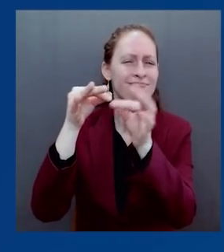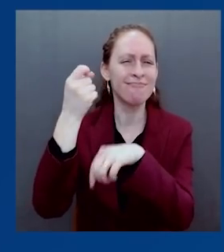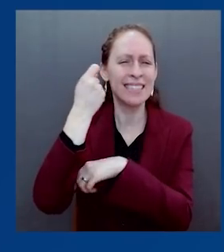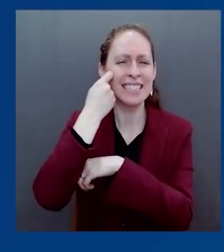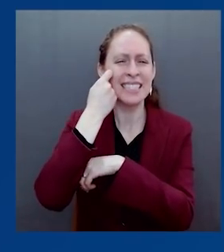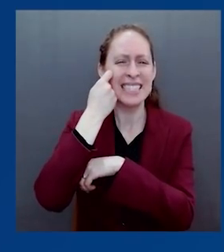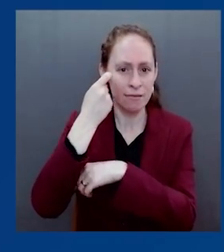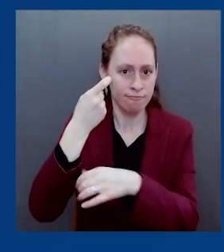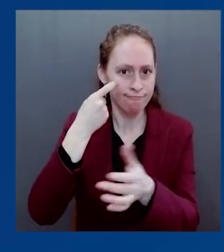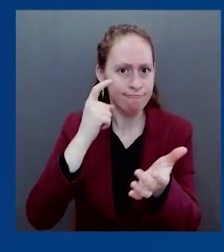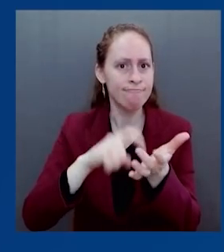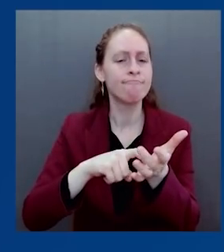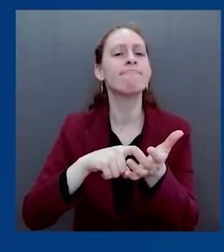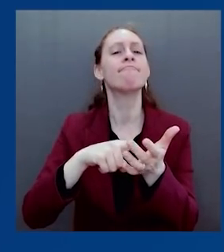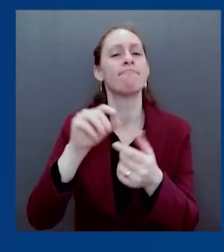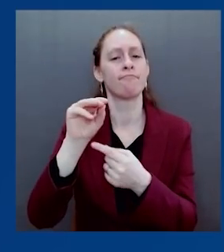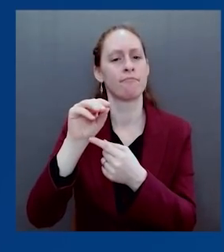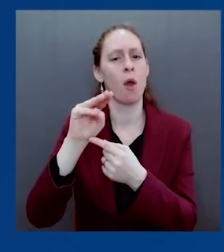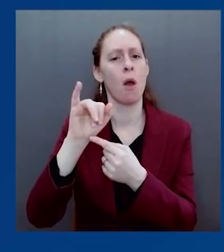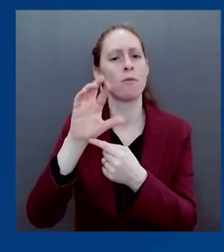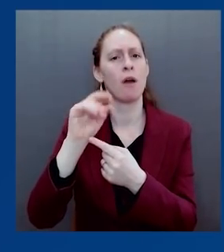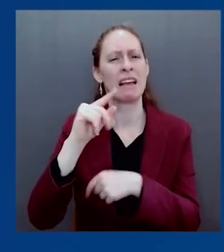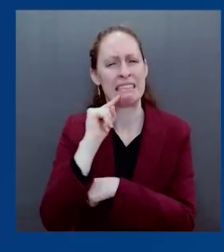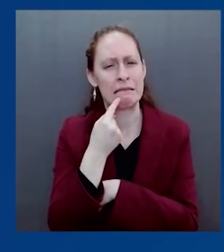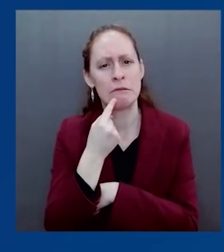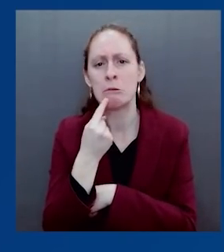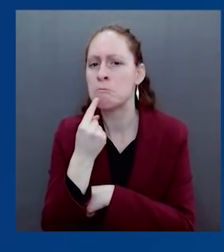particularly in those who are vaccinated and boosted.